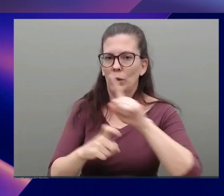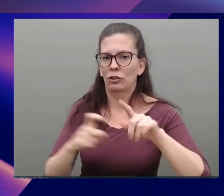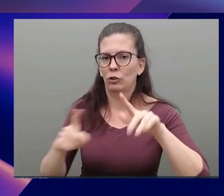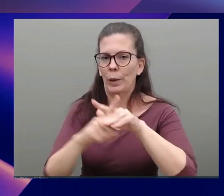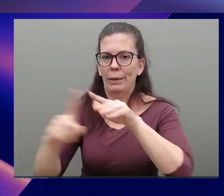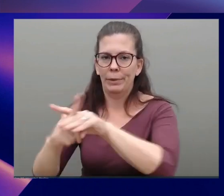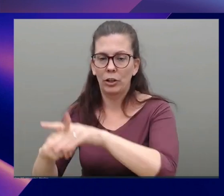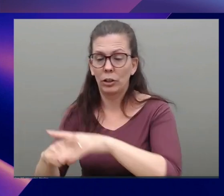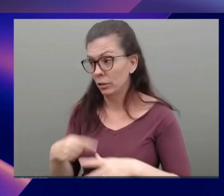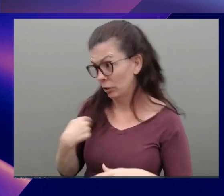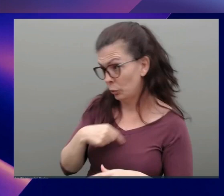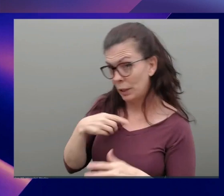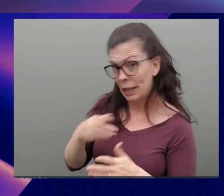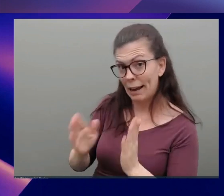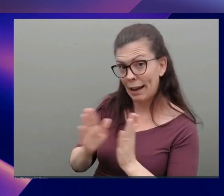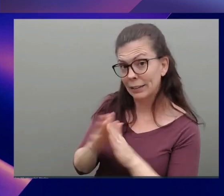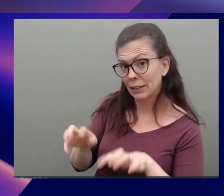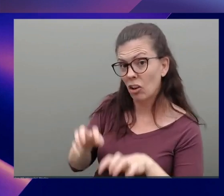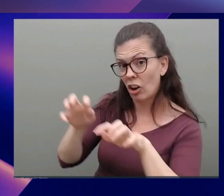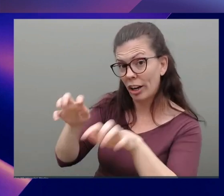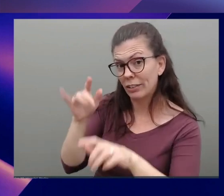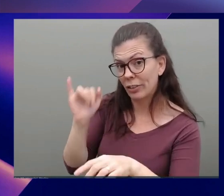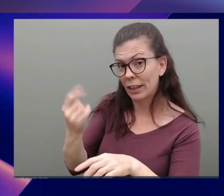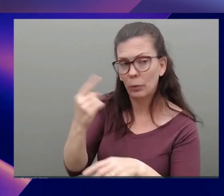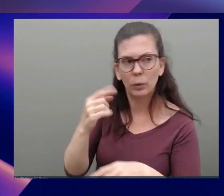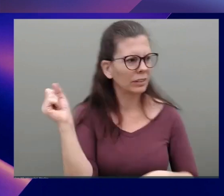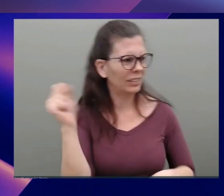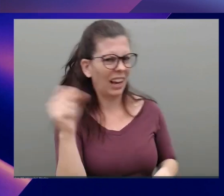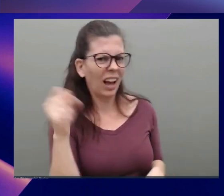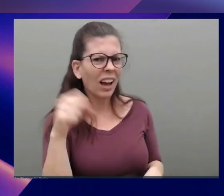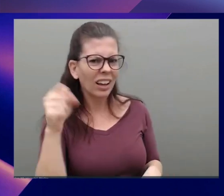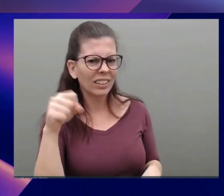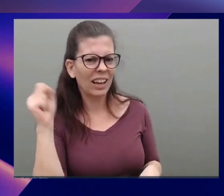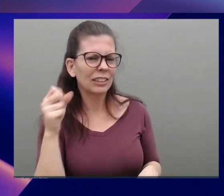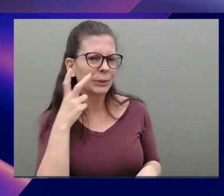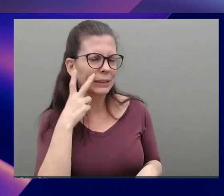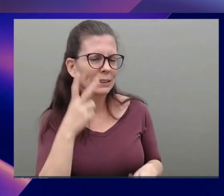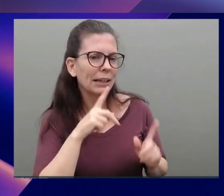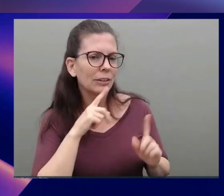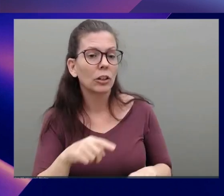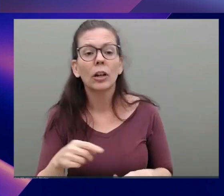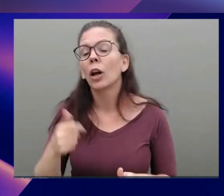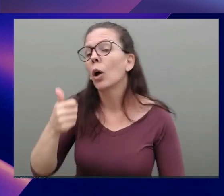what they think the answer might be for this question? Absolutely, absolutely. - Okay. Which of the following allows a user